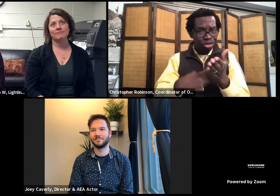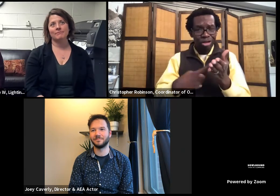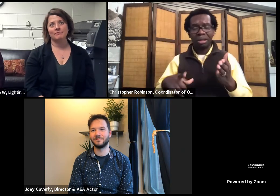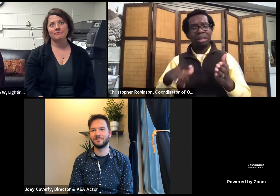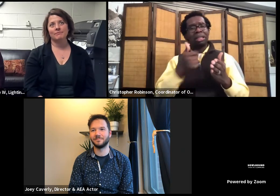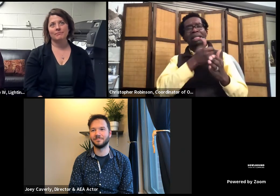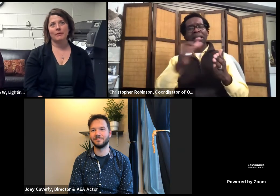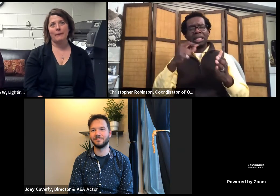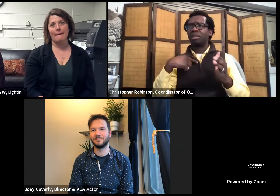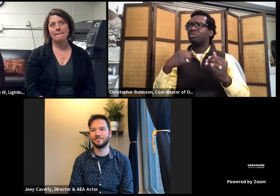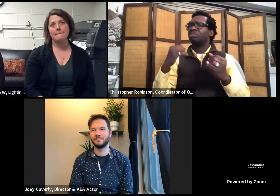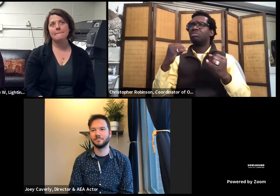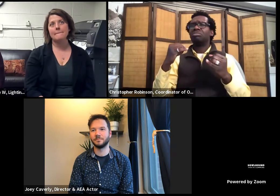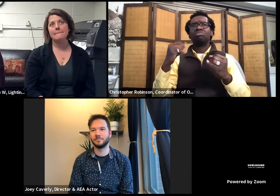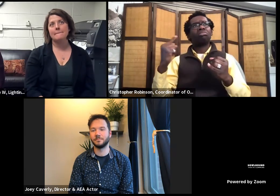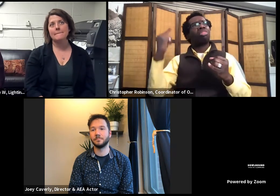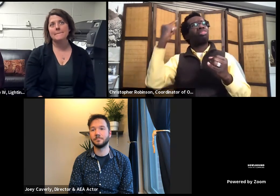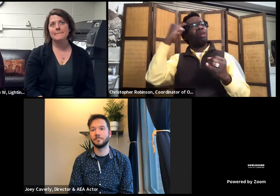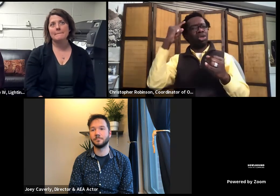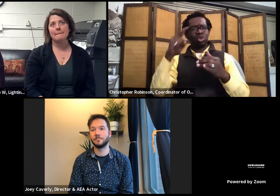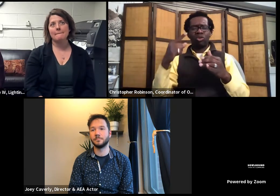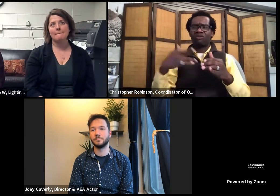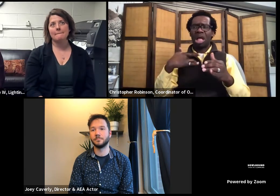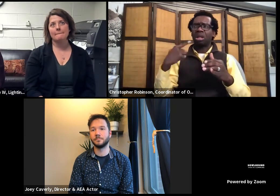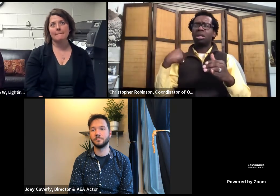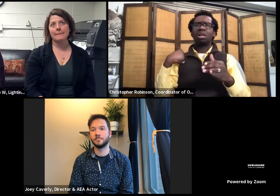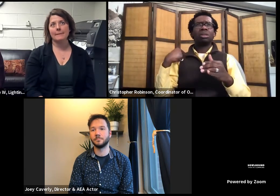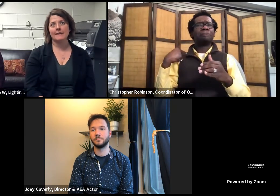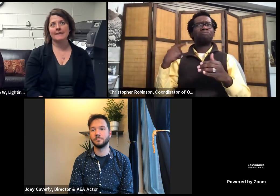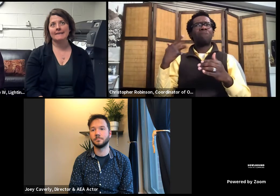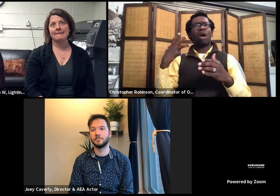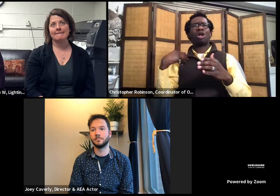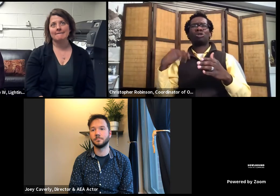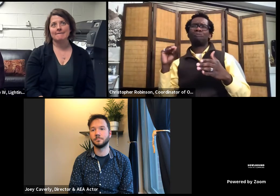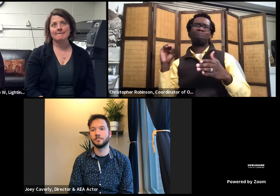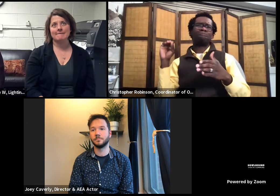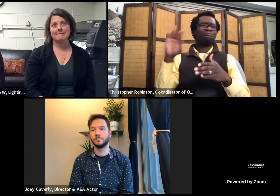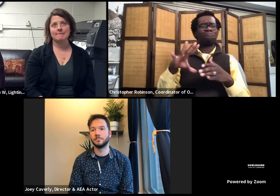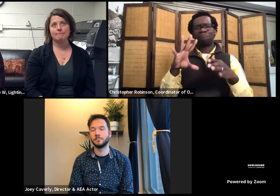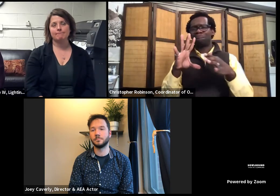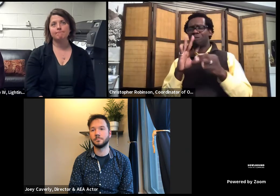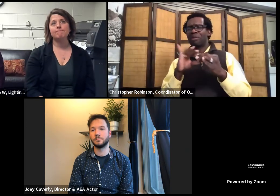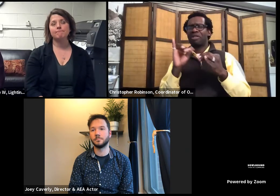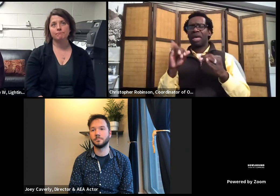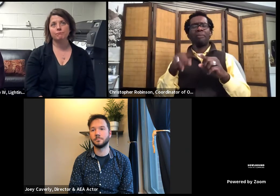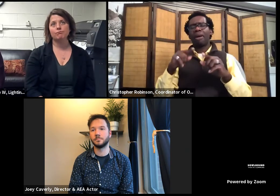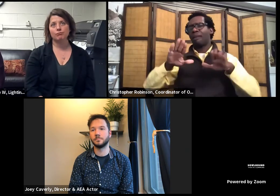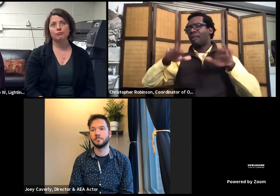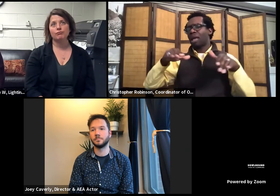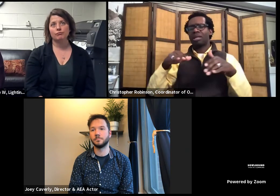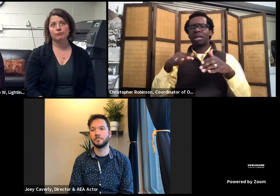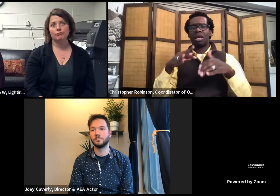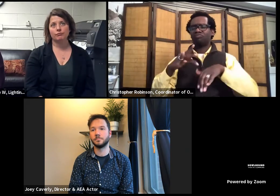I think this, had a great discussion. Is there any thoughts you, things you think we should really get out there,